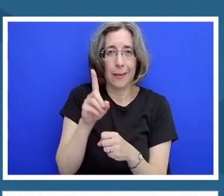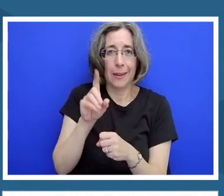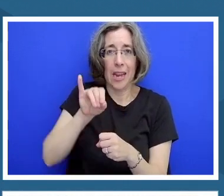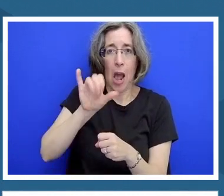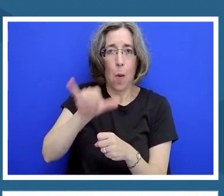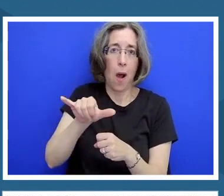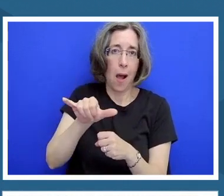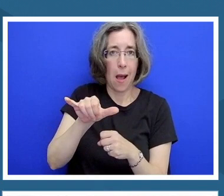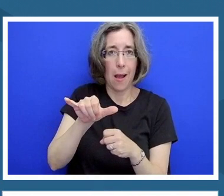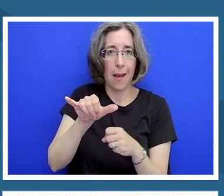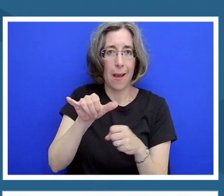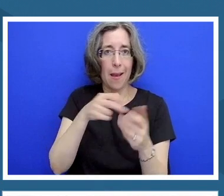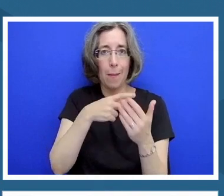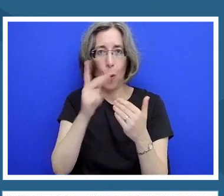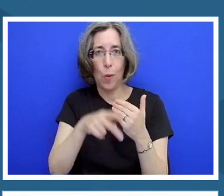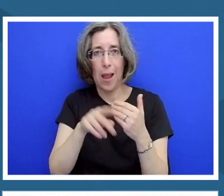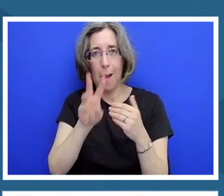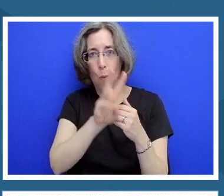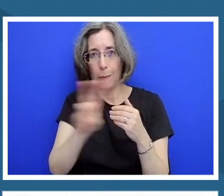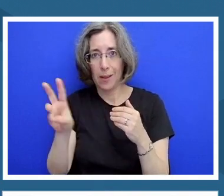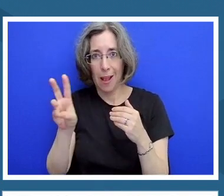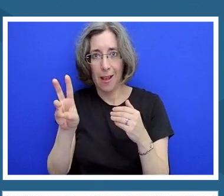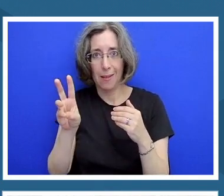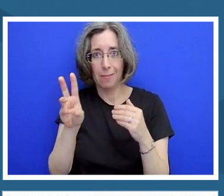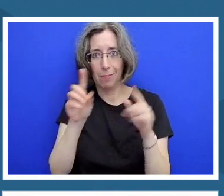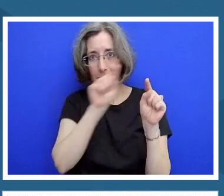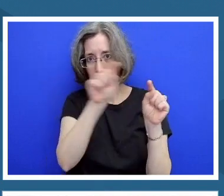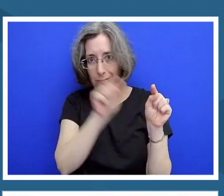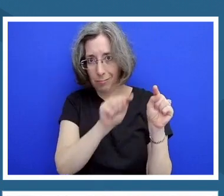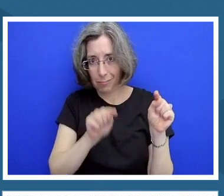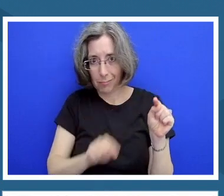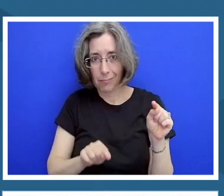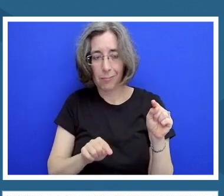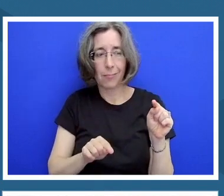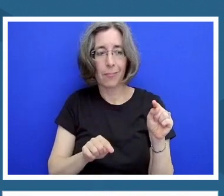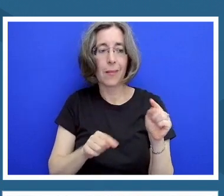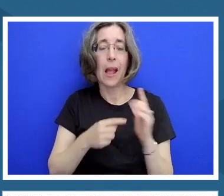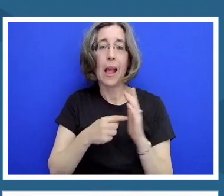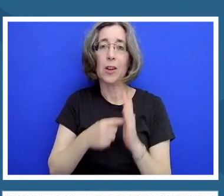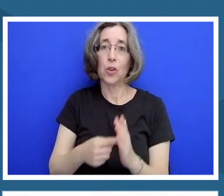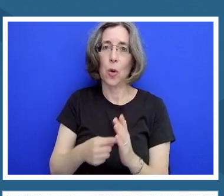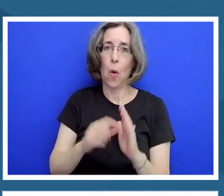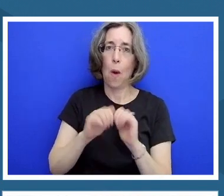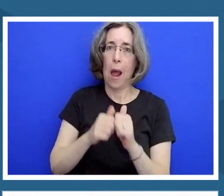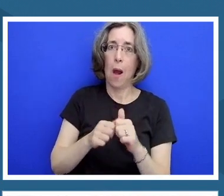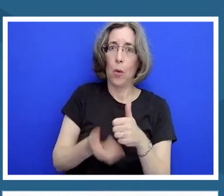particular pointing out